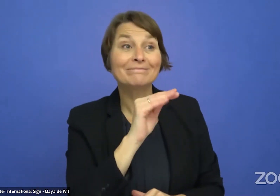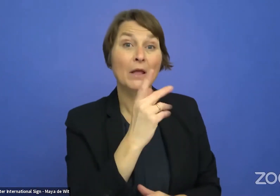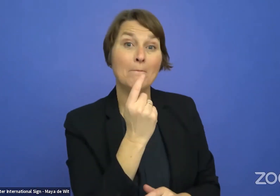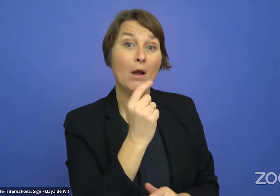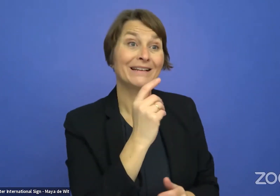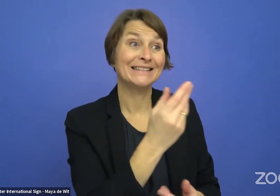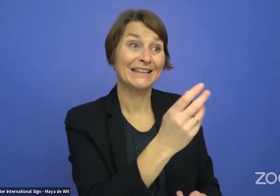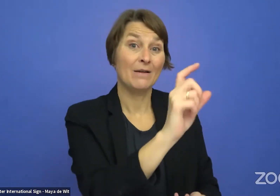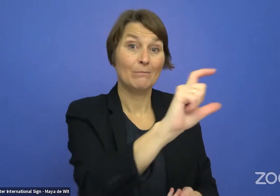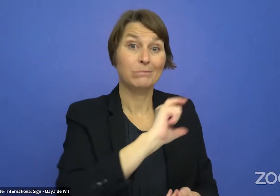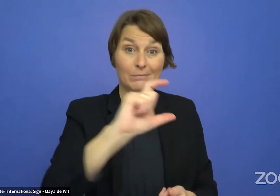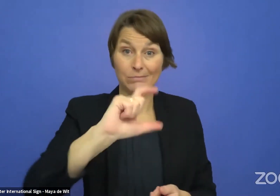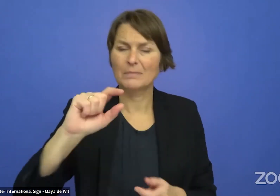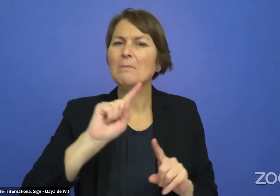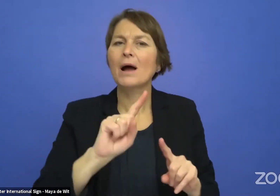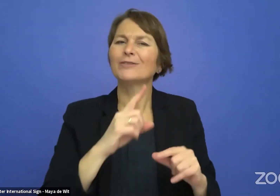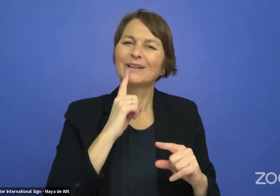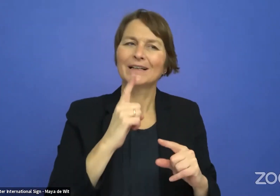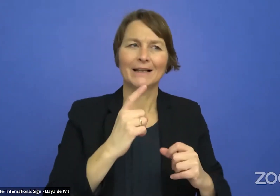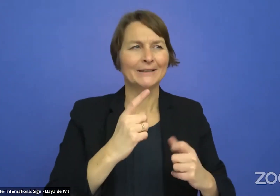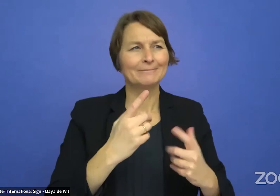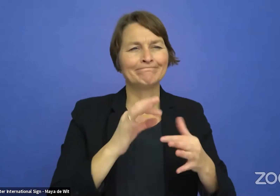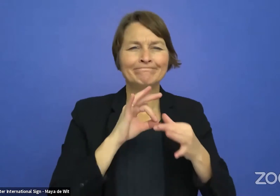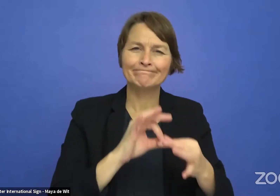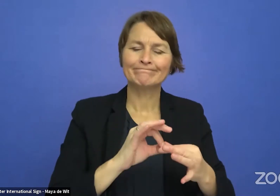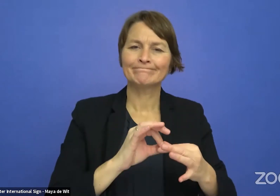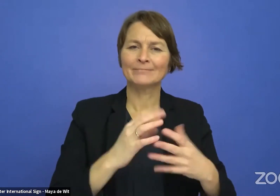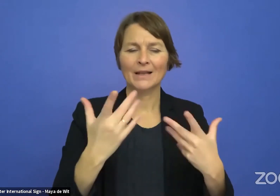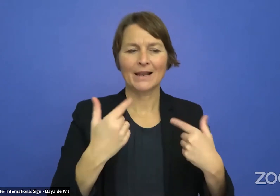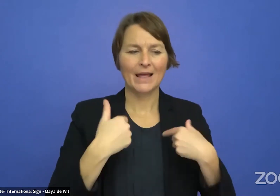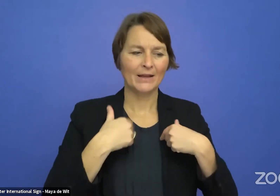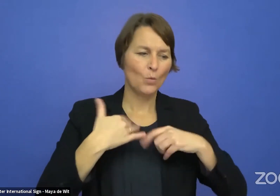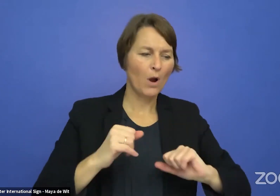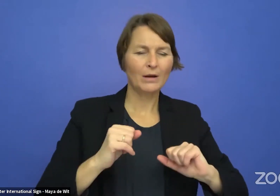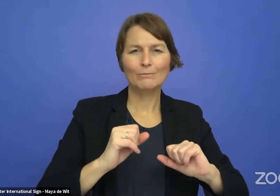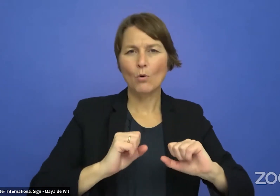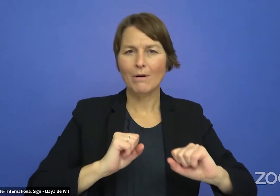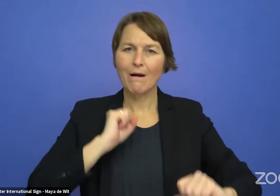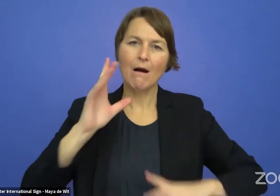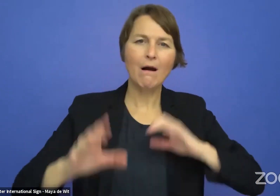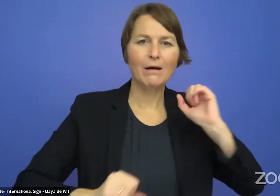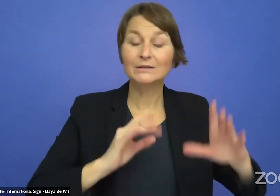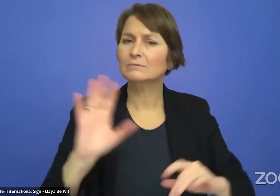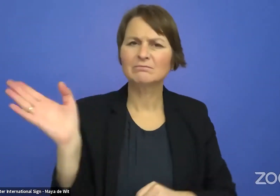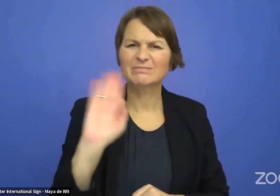be more about how to practically make the theatre more accessible in terms of different types